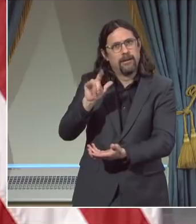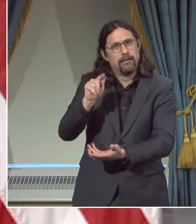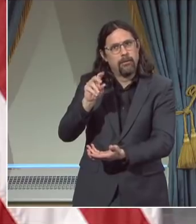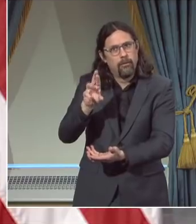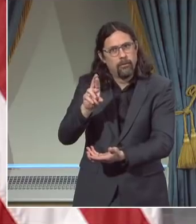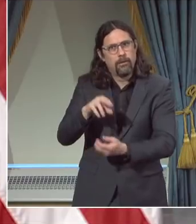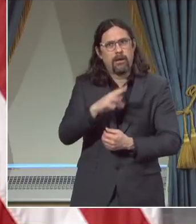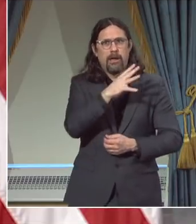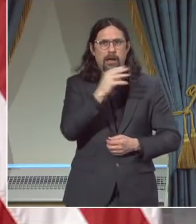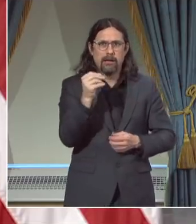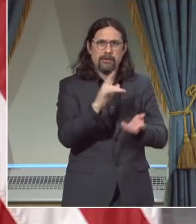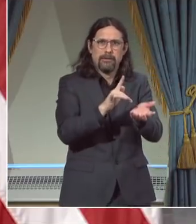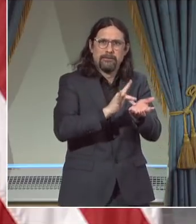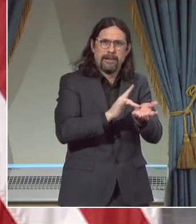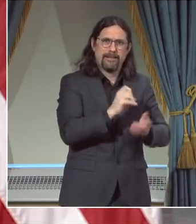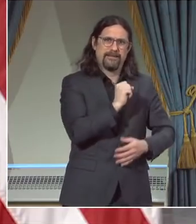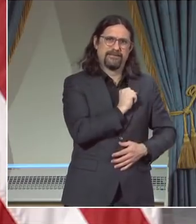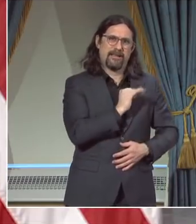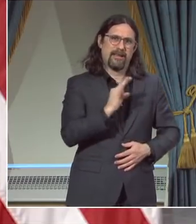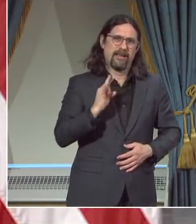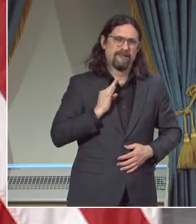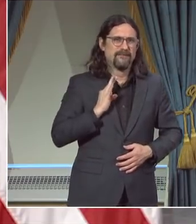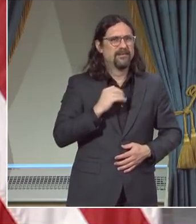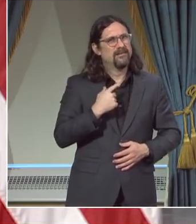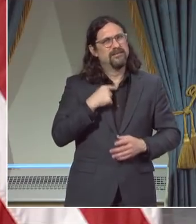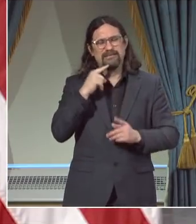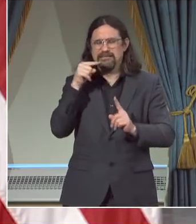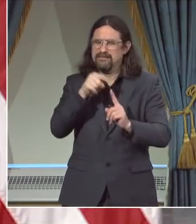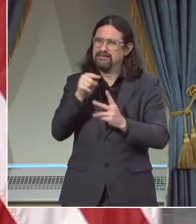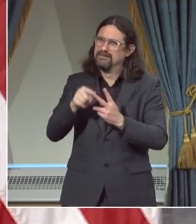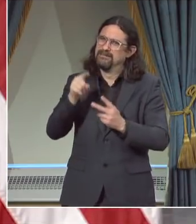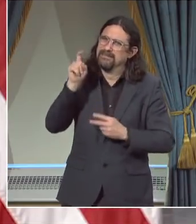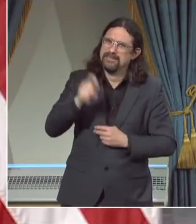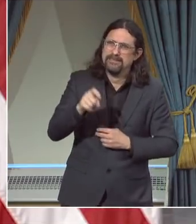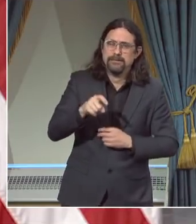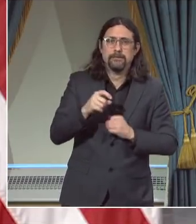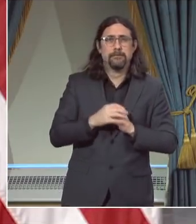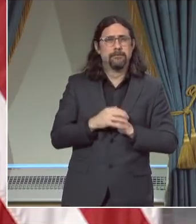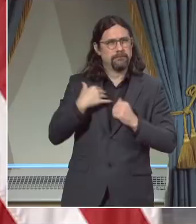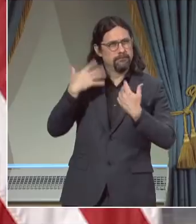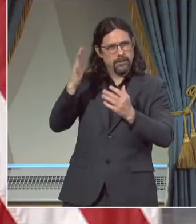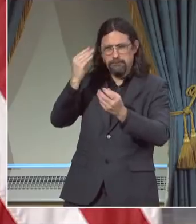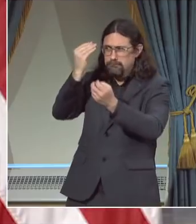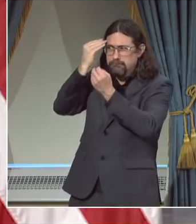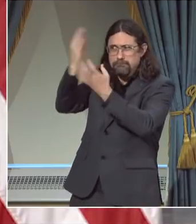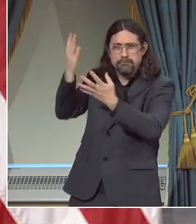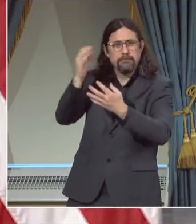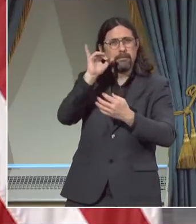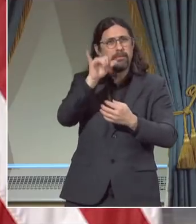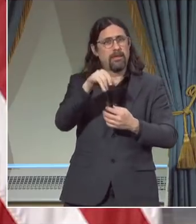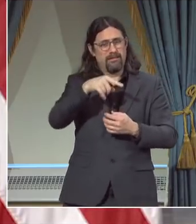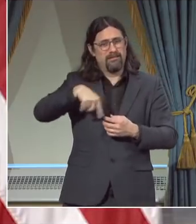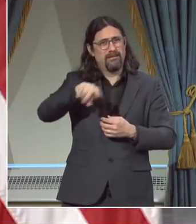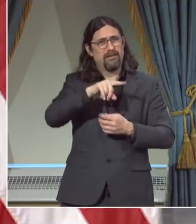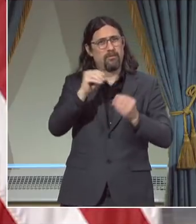REALITY IN NEW YORK CITY, THE FACT THAT WE HAVE UNTIL NEXT SUNDAY, APRIL 5th, TO GET THE